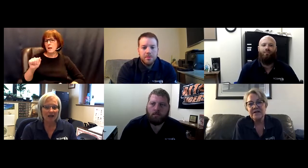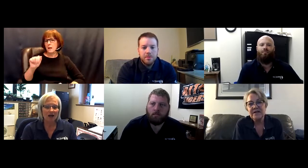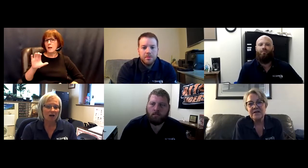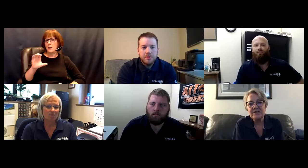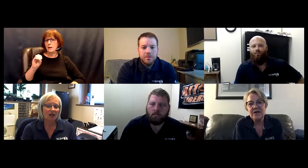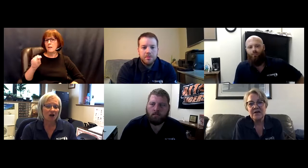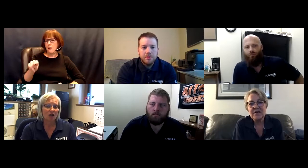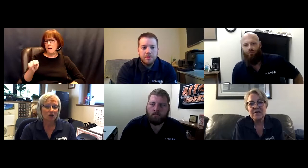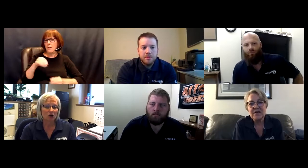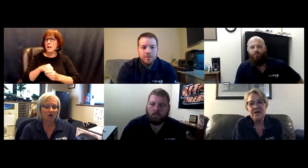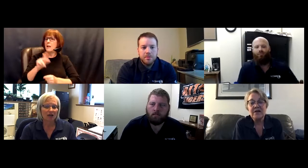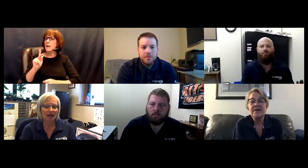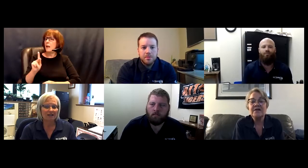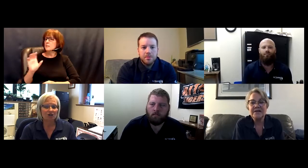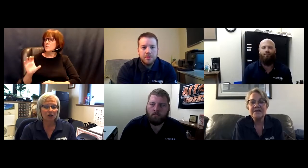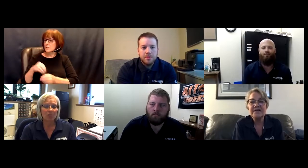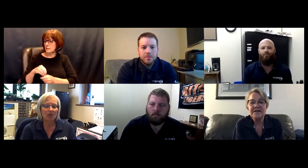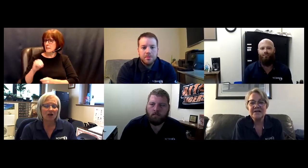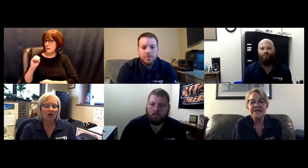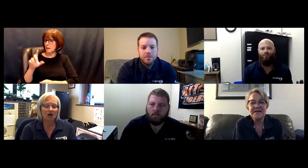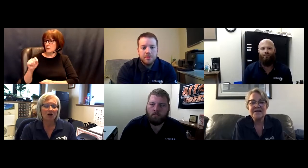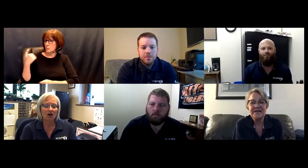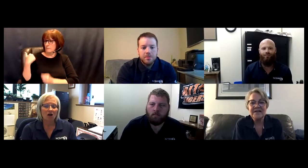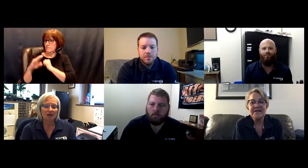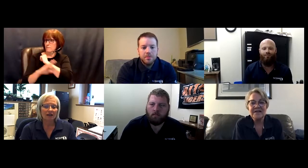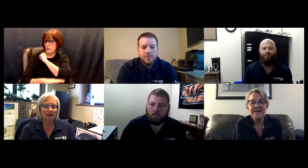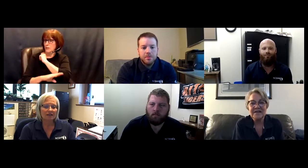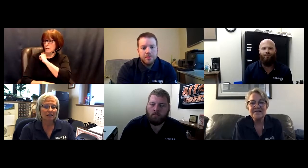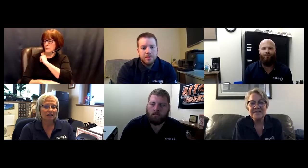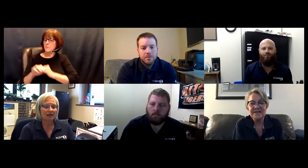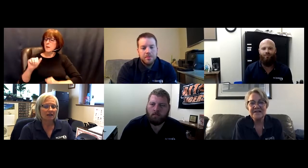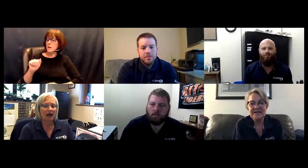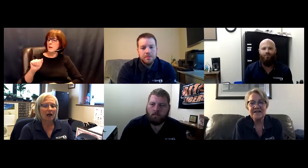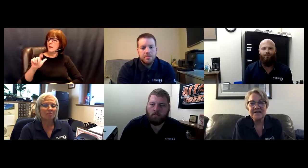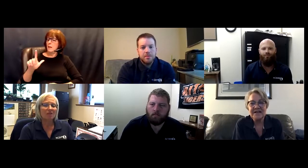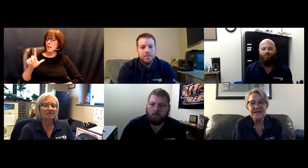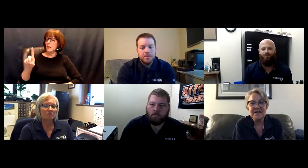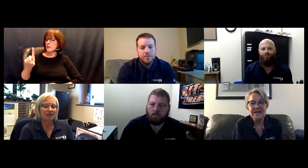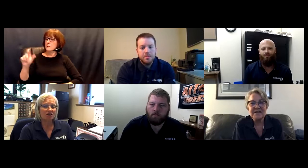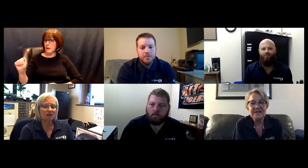um in October last year ALDA is a association